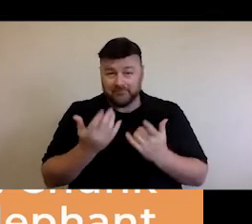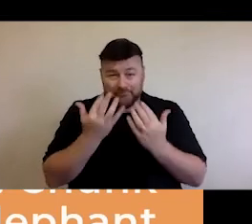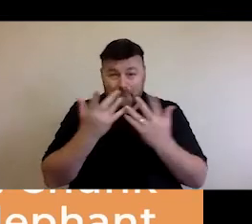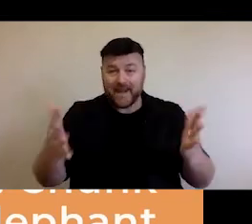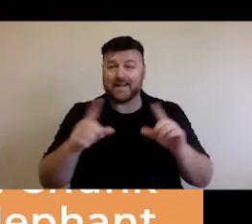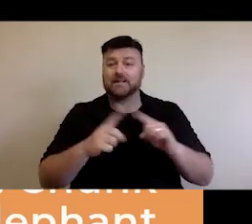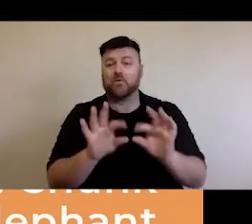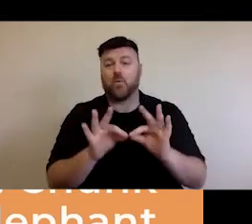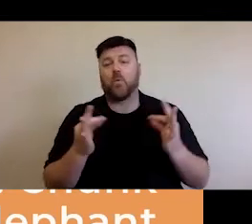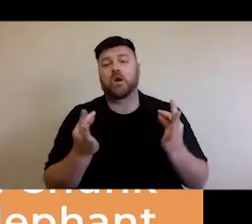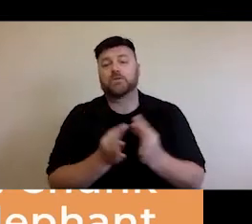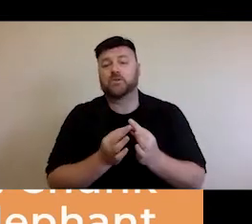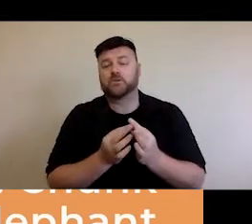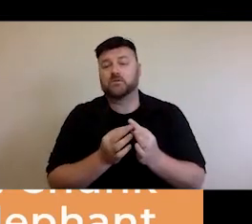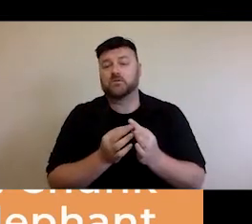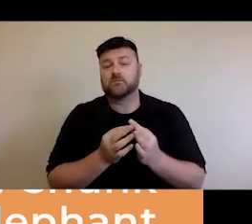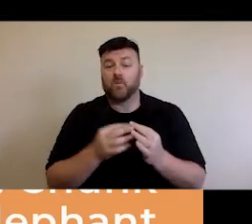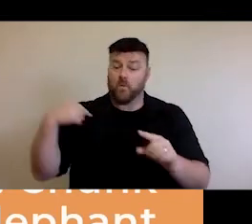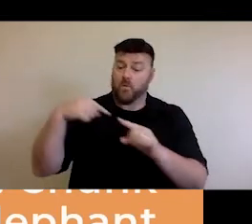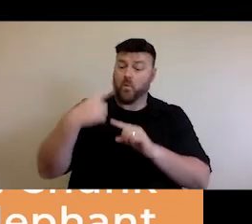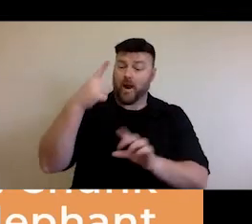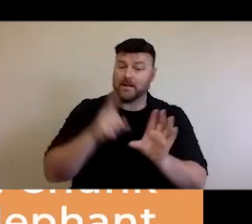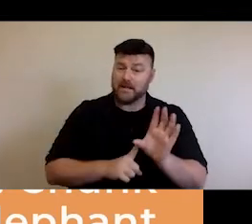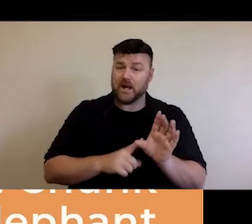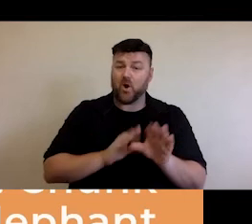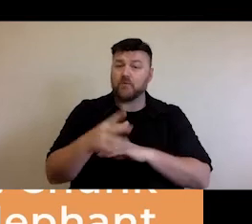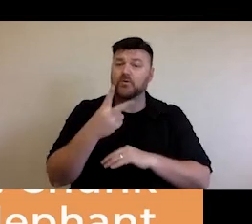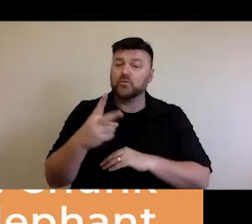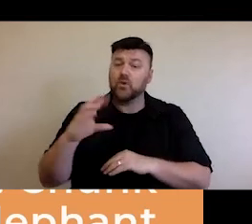over this year, close to 200, who have all had to go through this process.